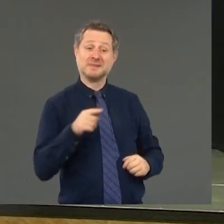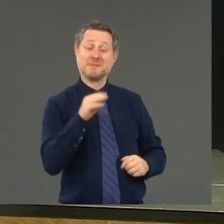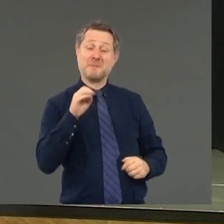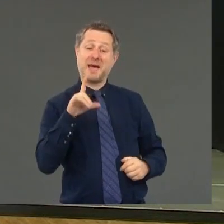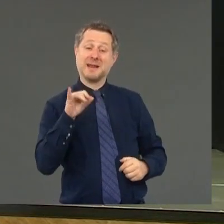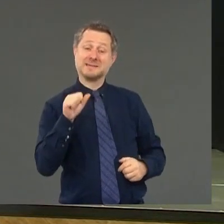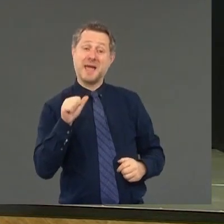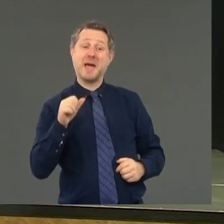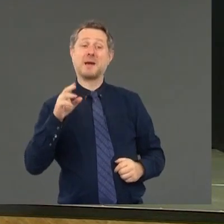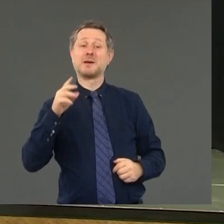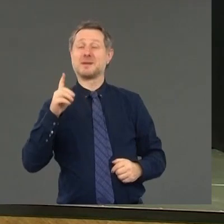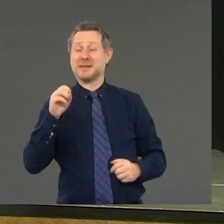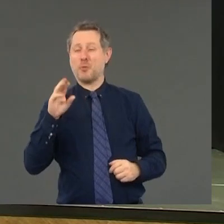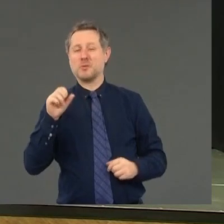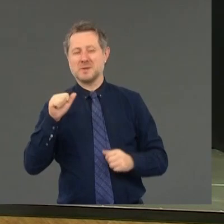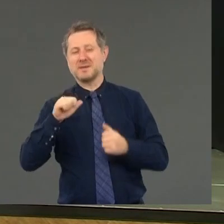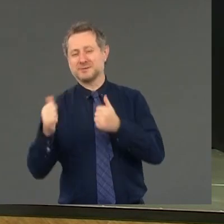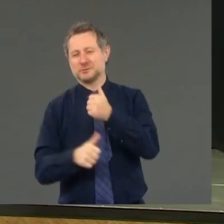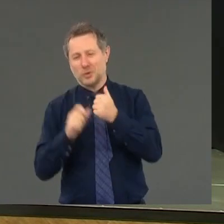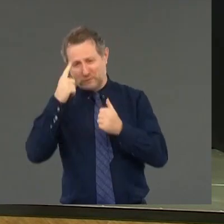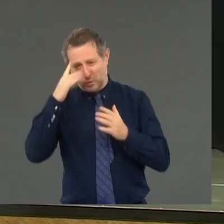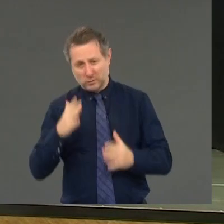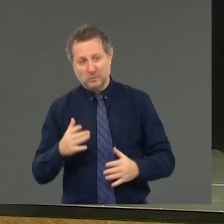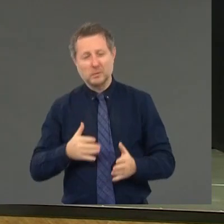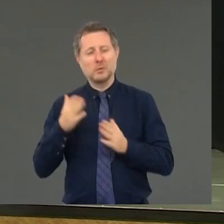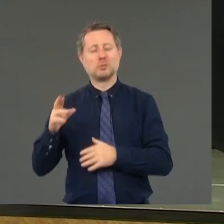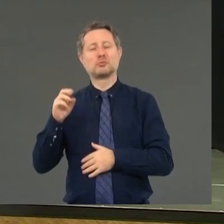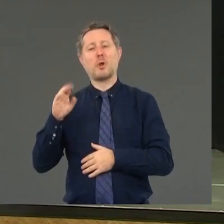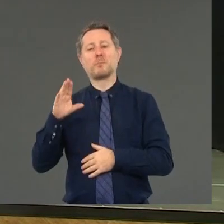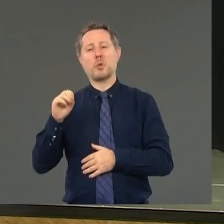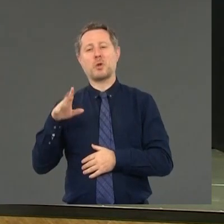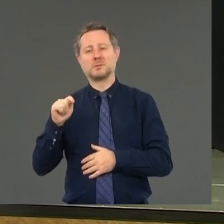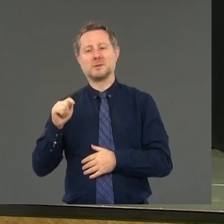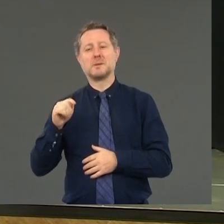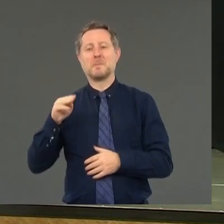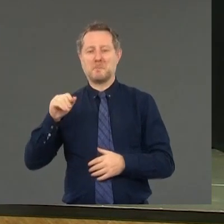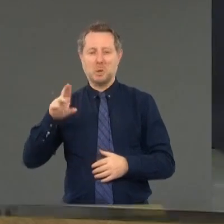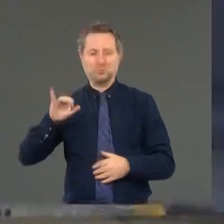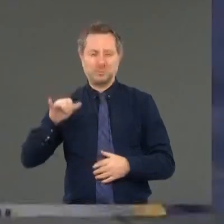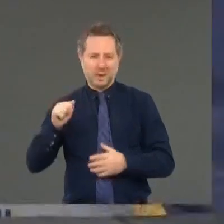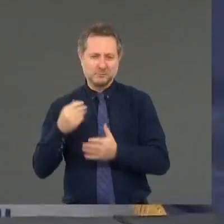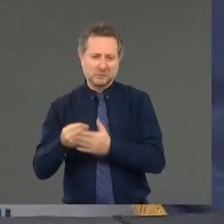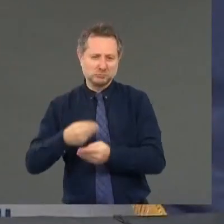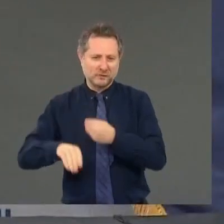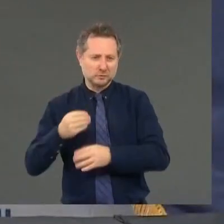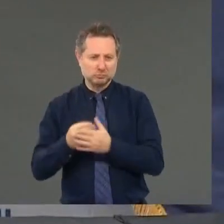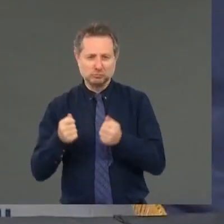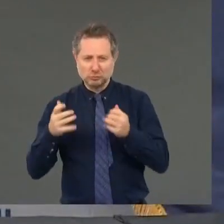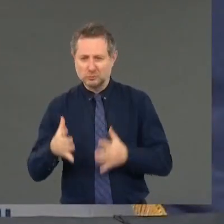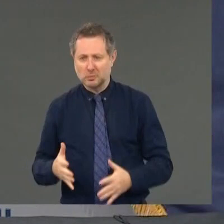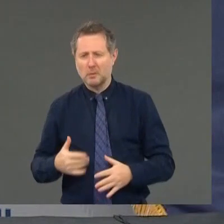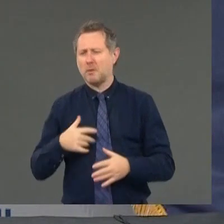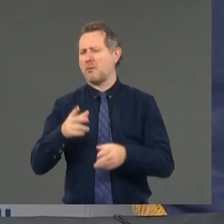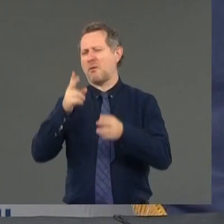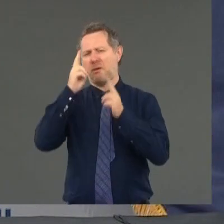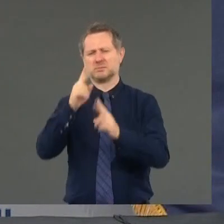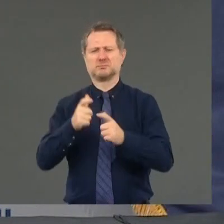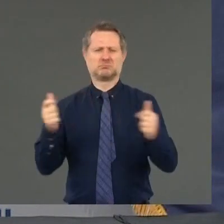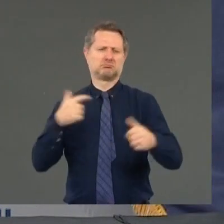I WANT TO THANK HIM. TO MY RIGHT, MELISSA DEROSSA, SECRETARY TO THE GOVERNOR.